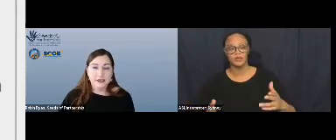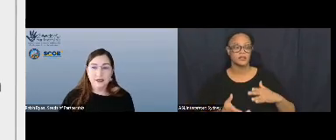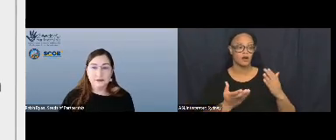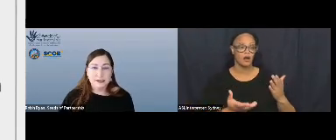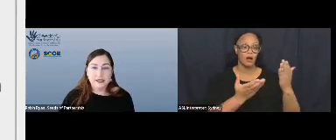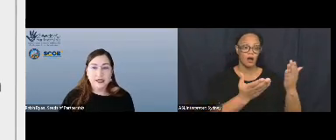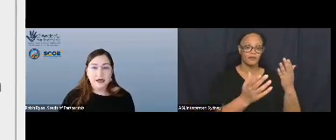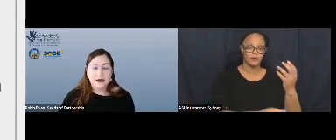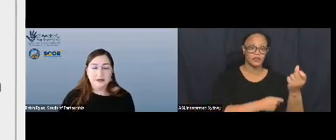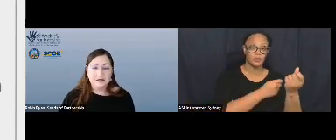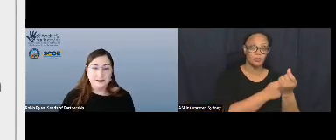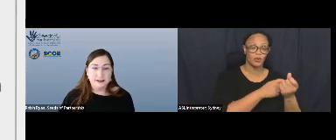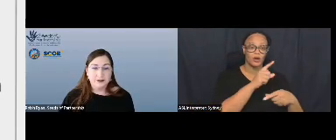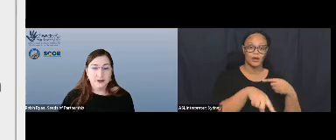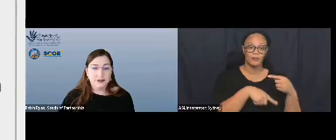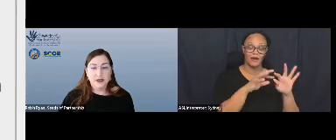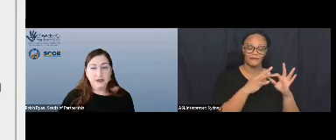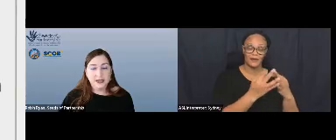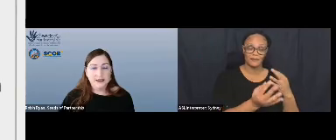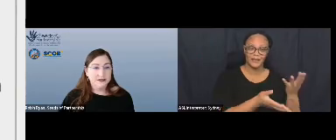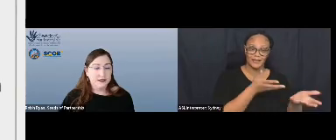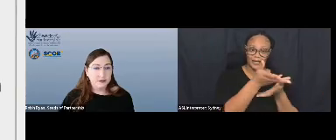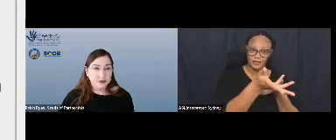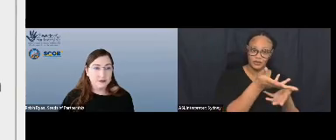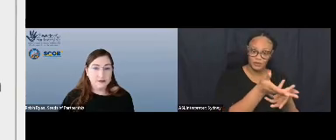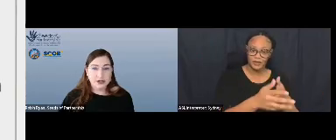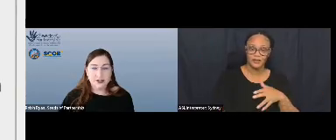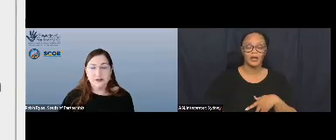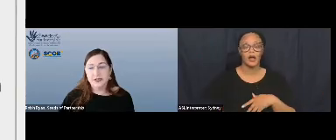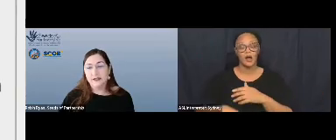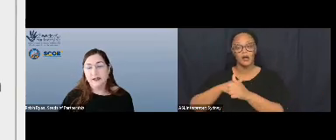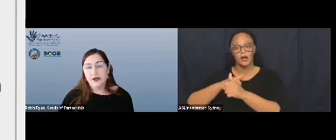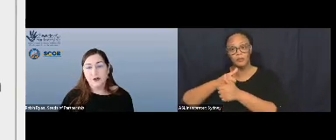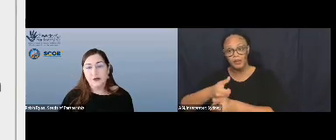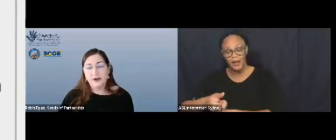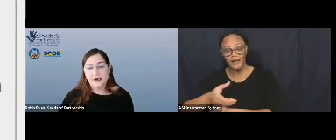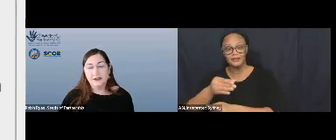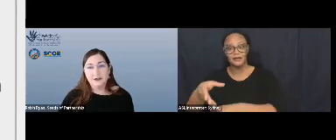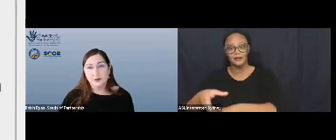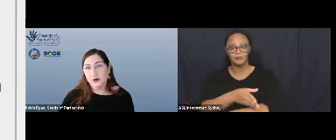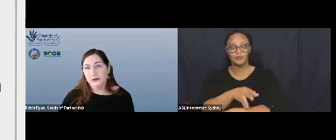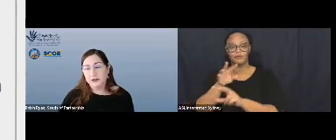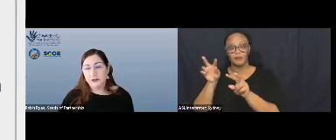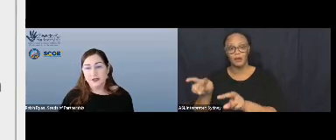family engagement, assisting with compliance and improvement monitoring, coordinating support for